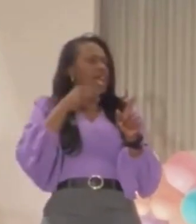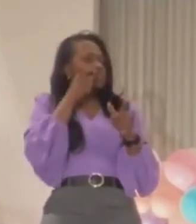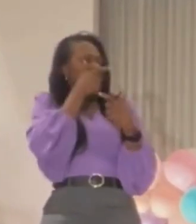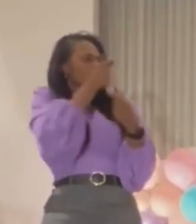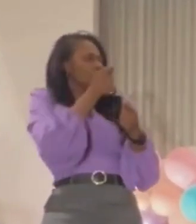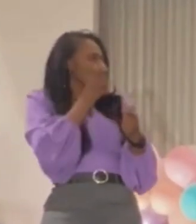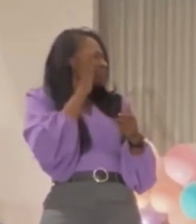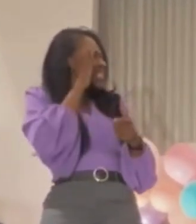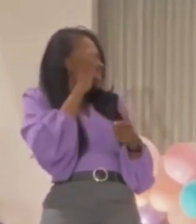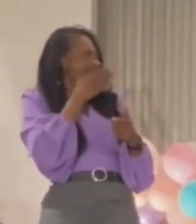Thank you so much.